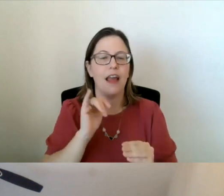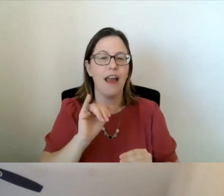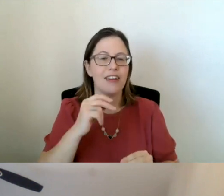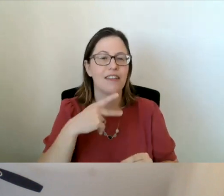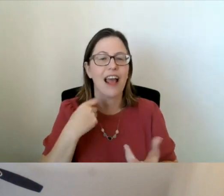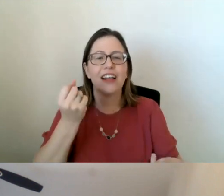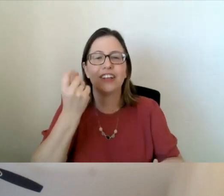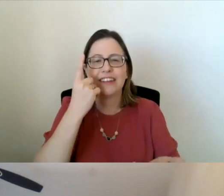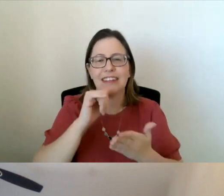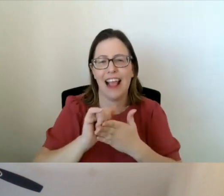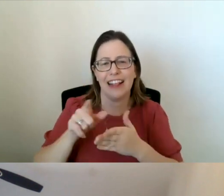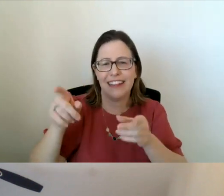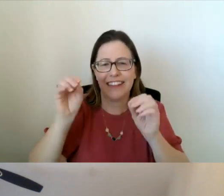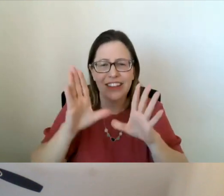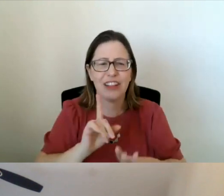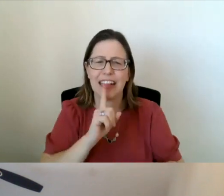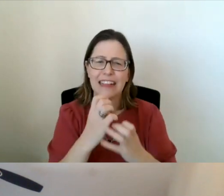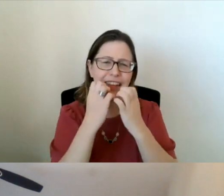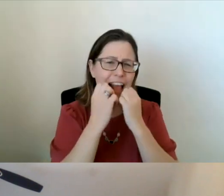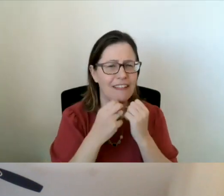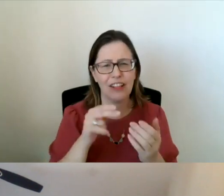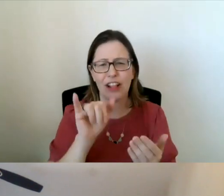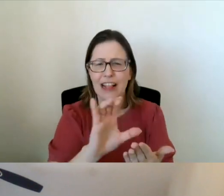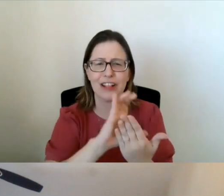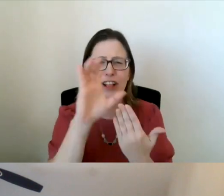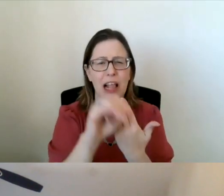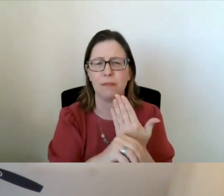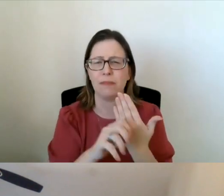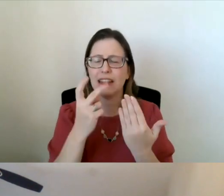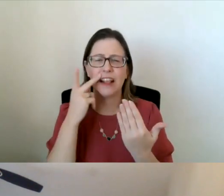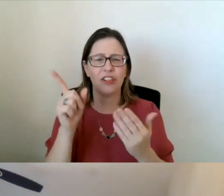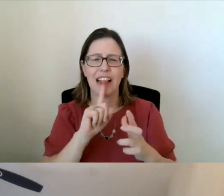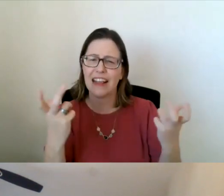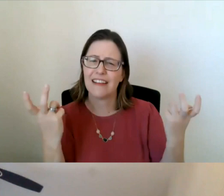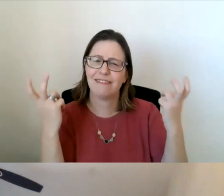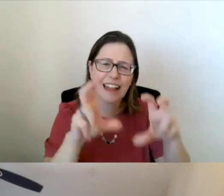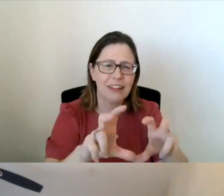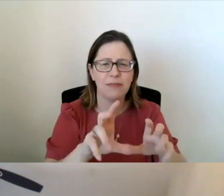valuable. Maybe this is what we can bring into the meeting and that's where you know teachers often,